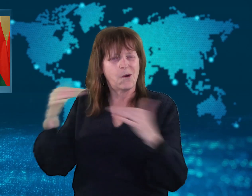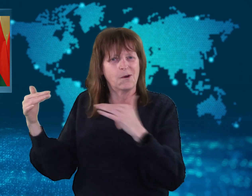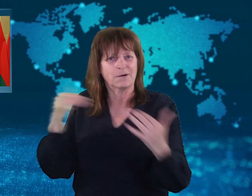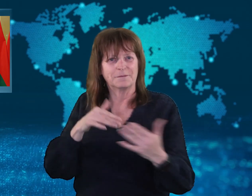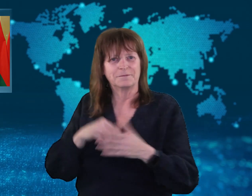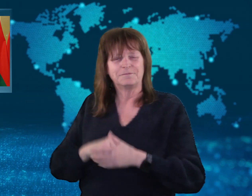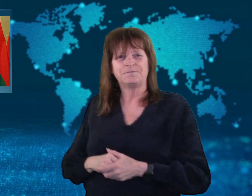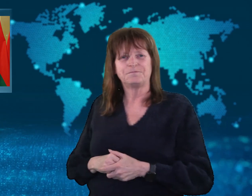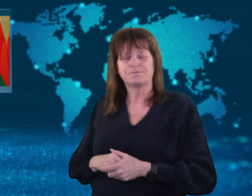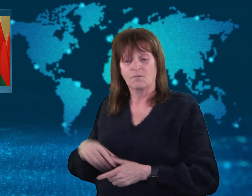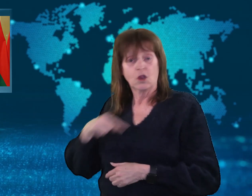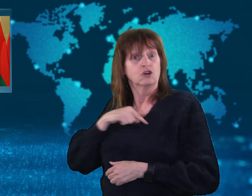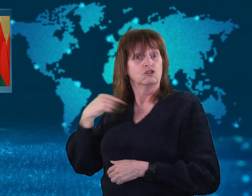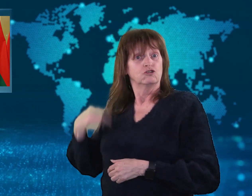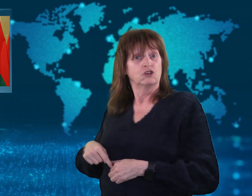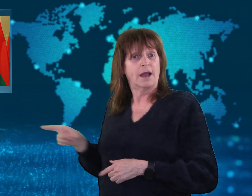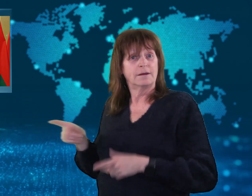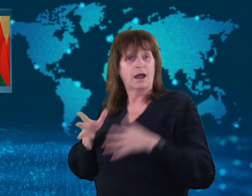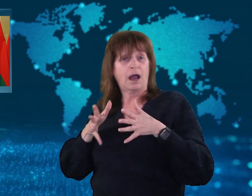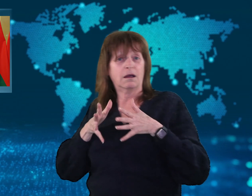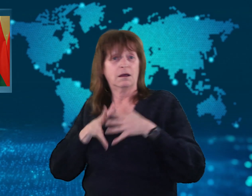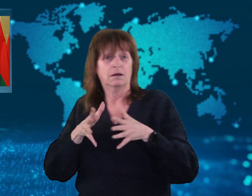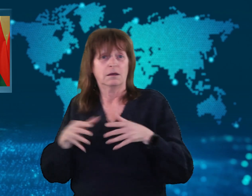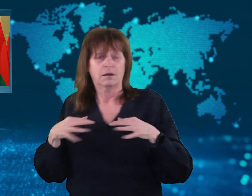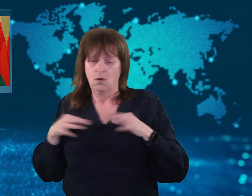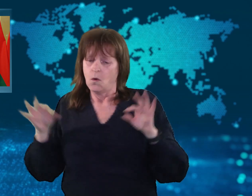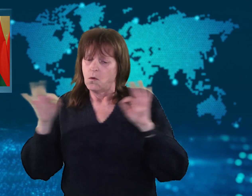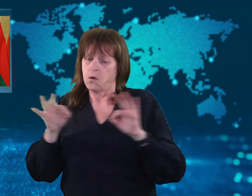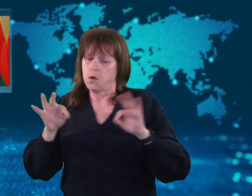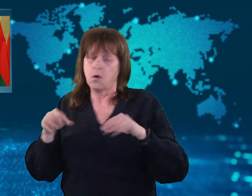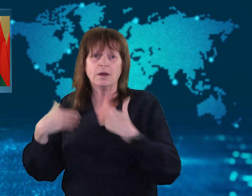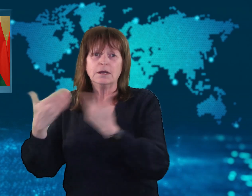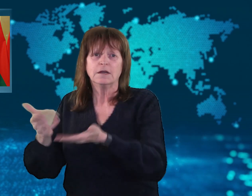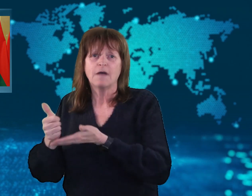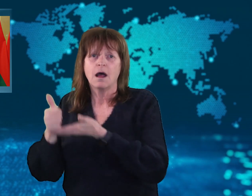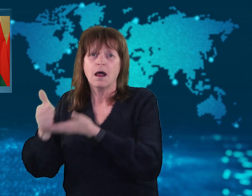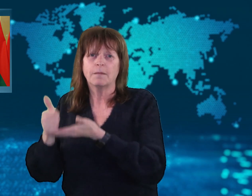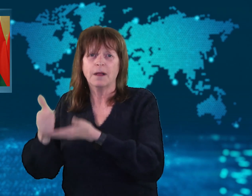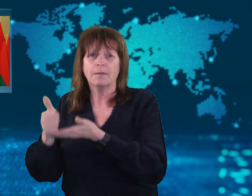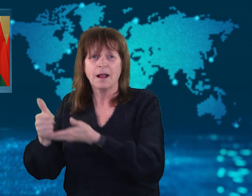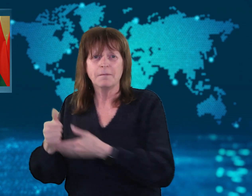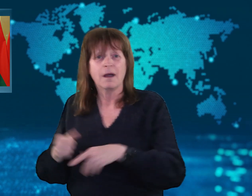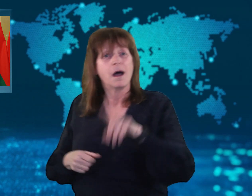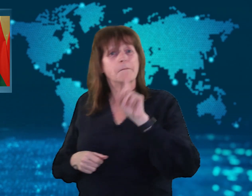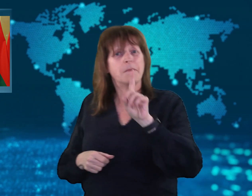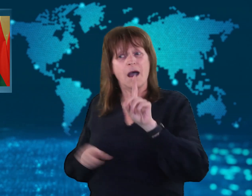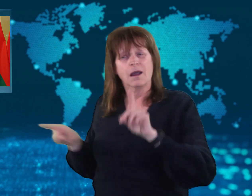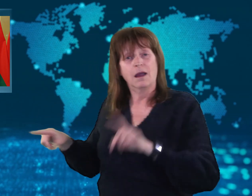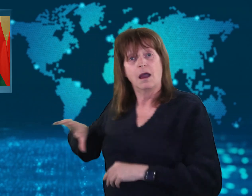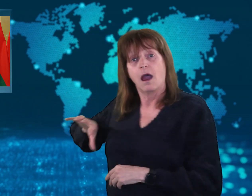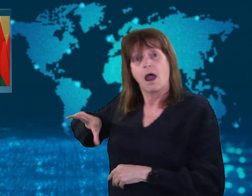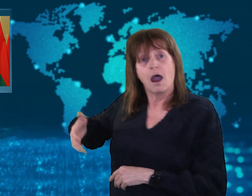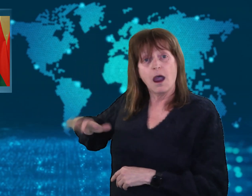China claims it has not provided aid, but the country has deepened